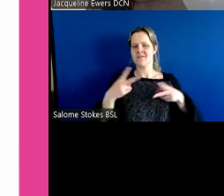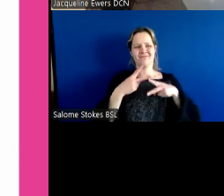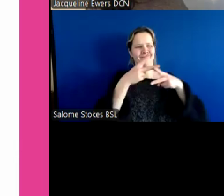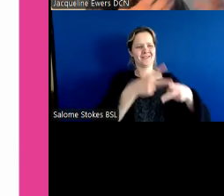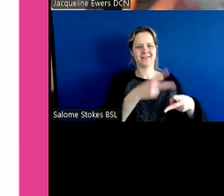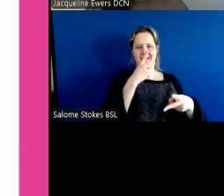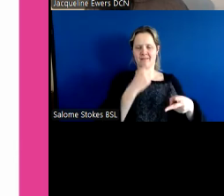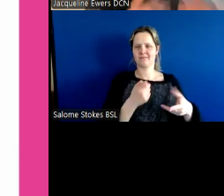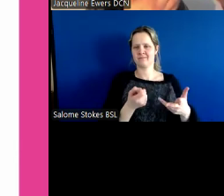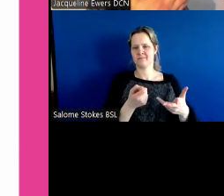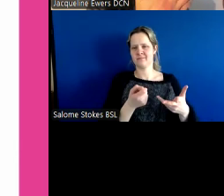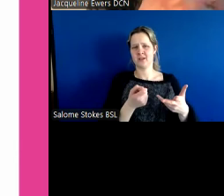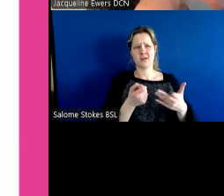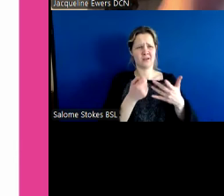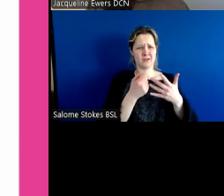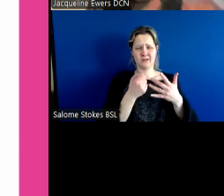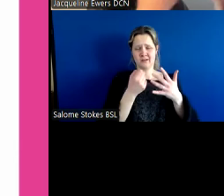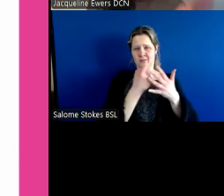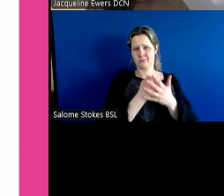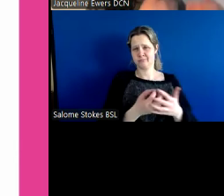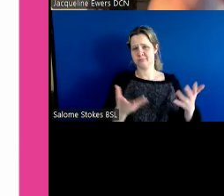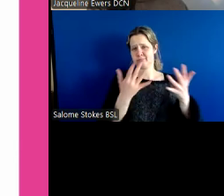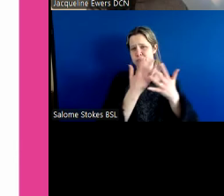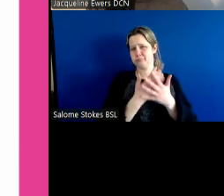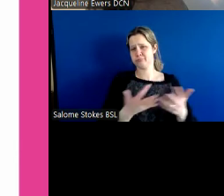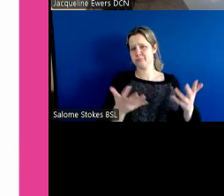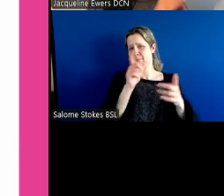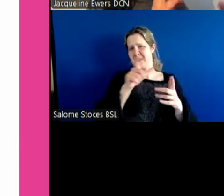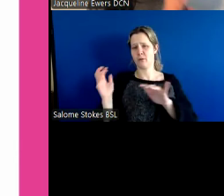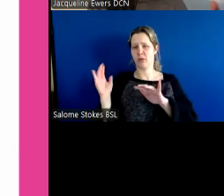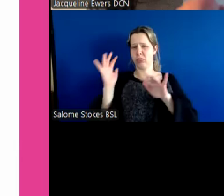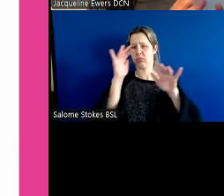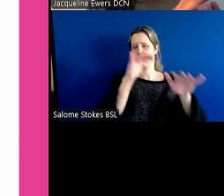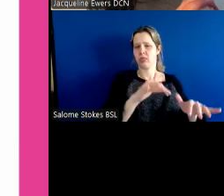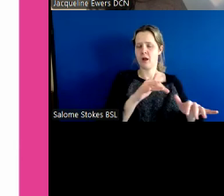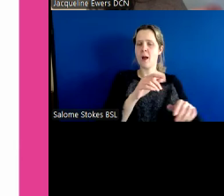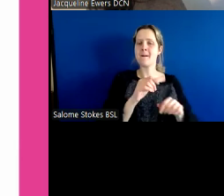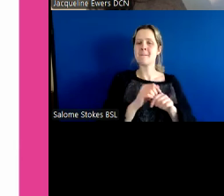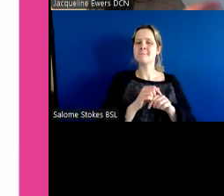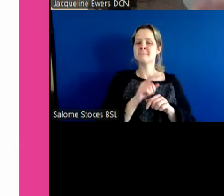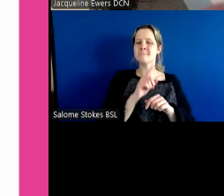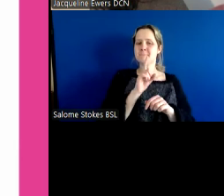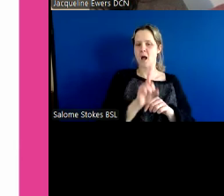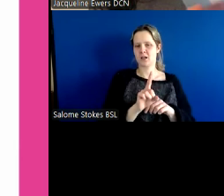which generates huge amounts, large amounts of people. Of course, they don't actually need to.